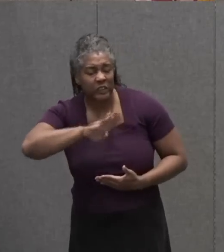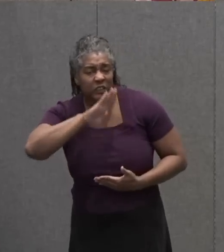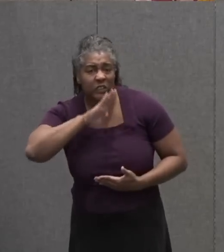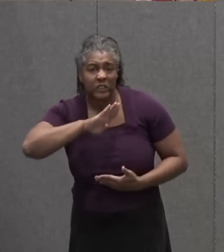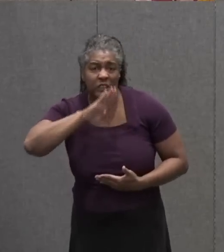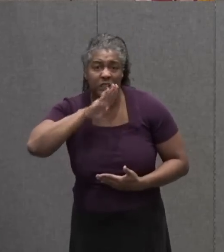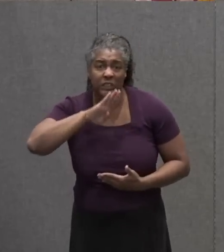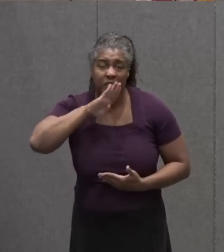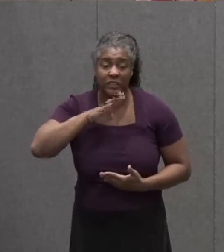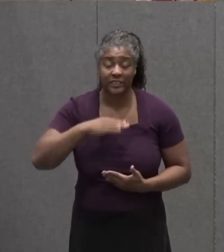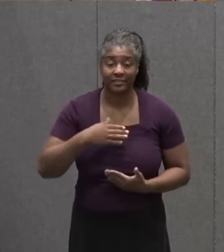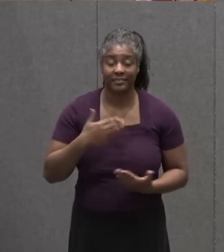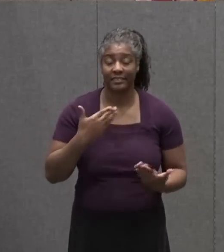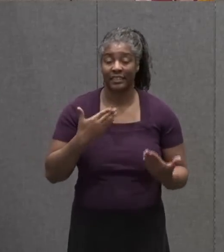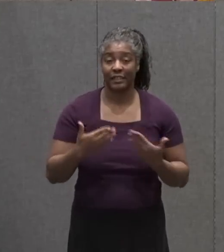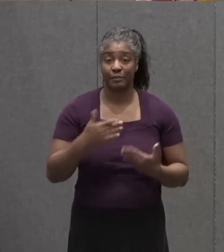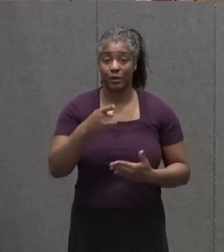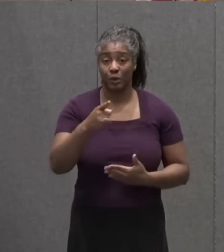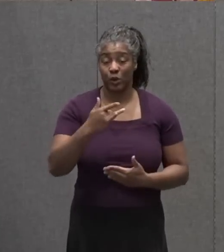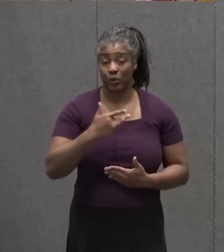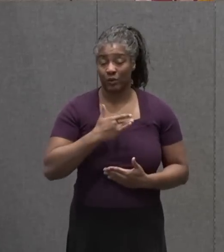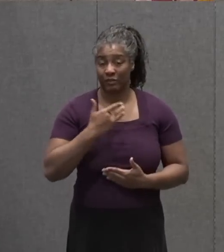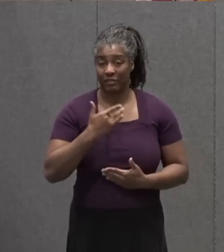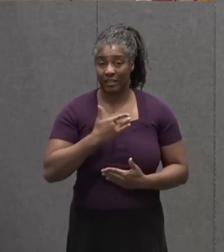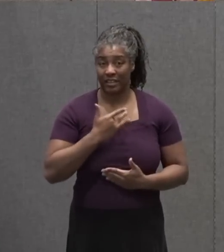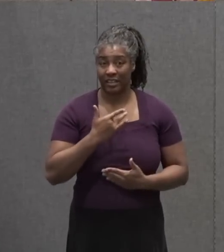Maybe you feel tired